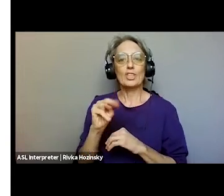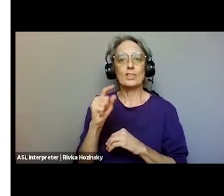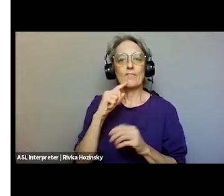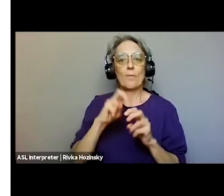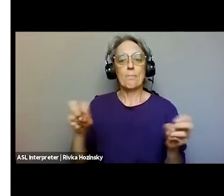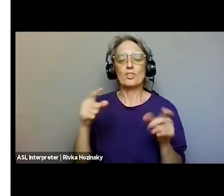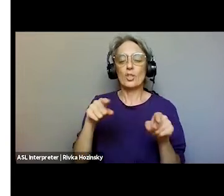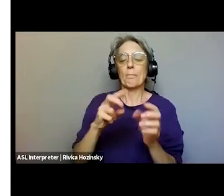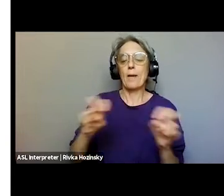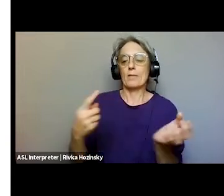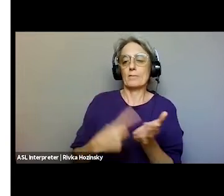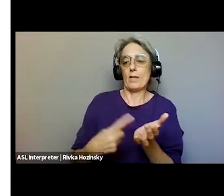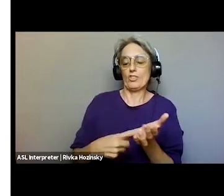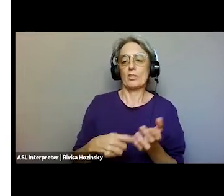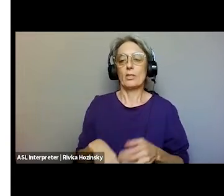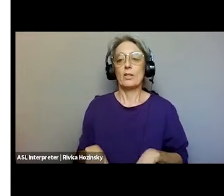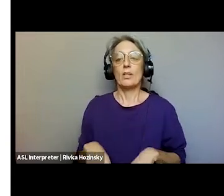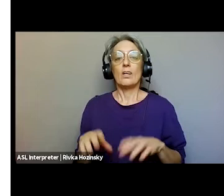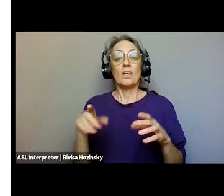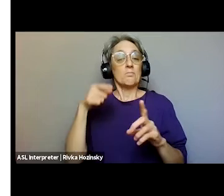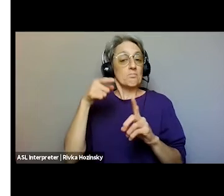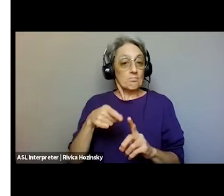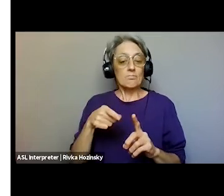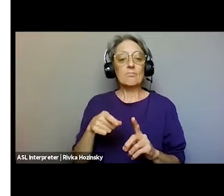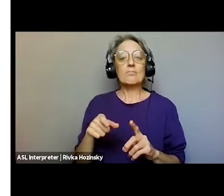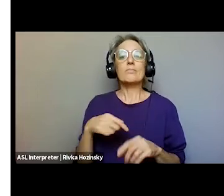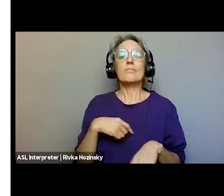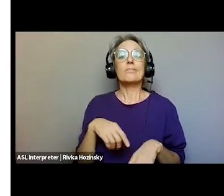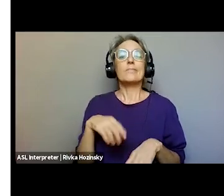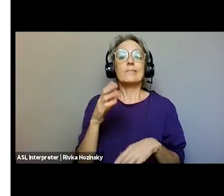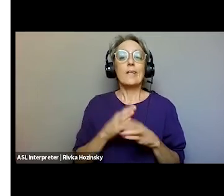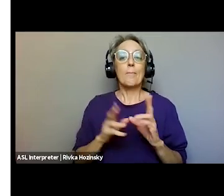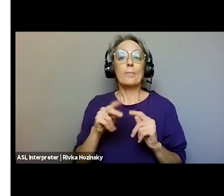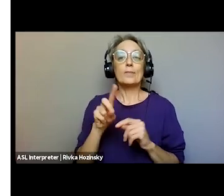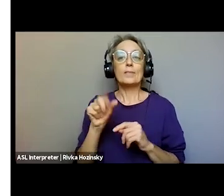know what we're really seeing is that even though individuals with disabilities may be accessing